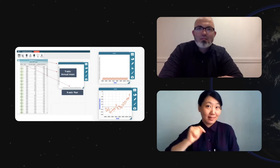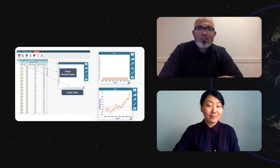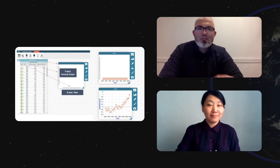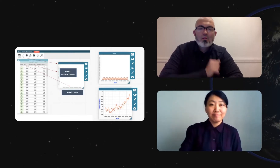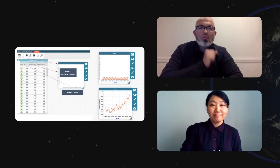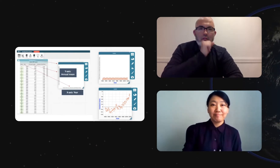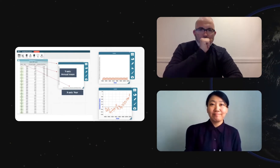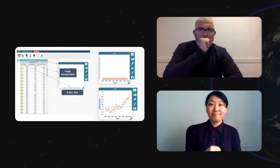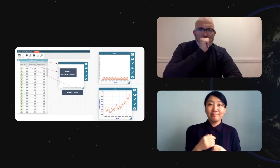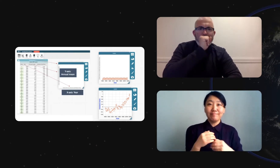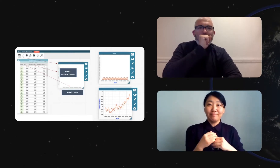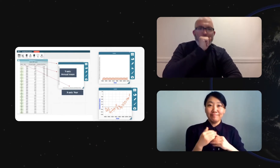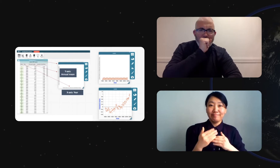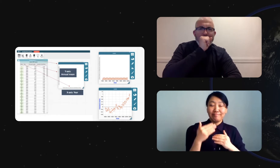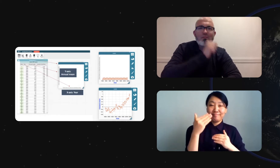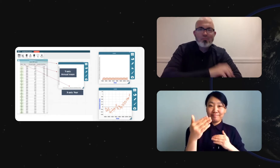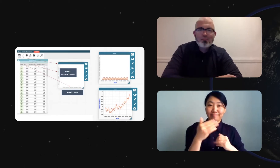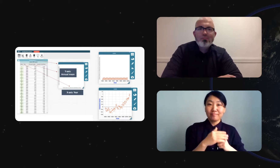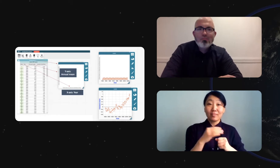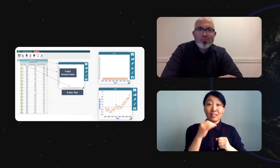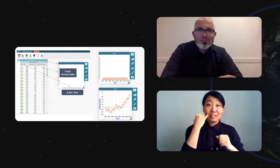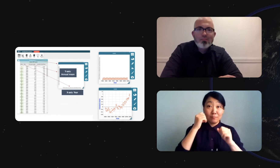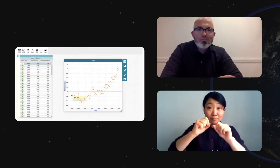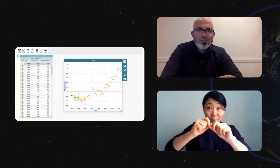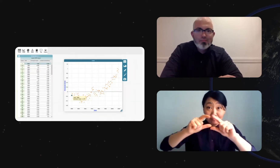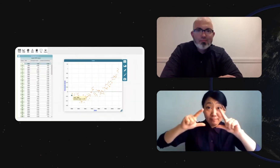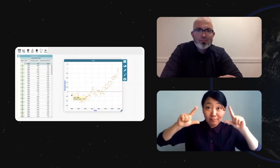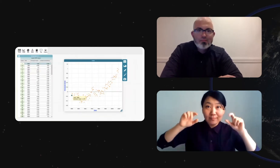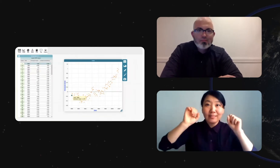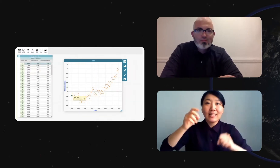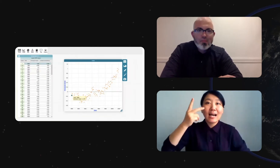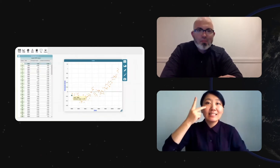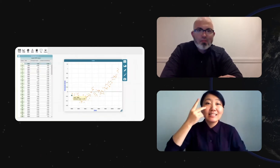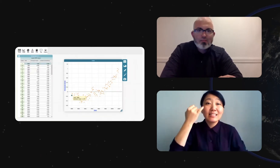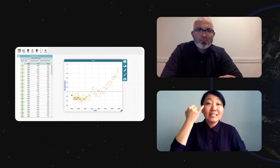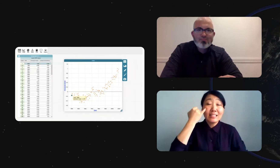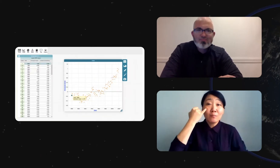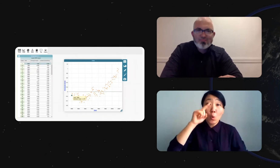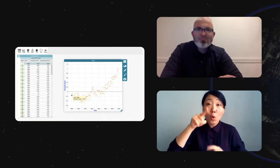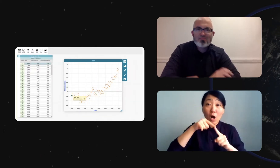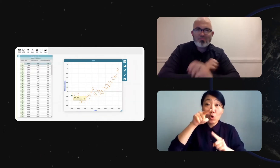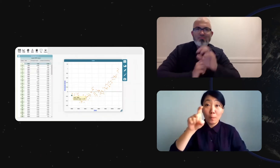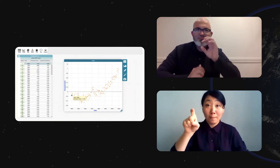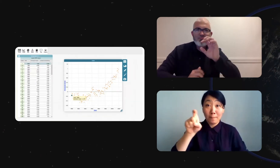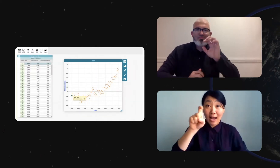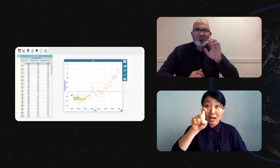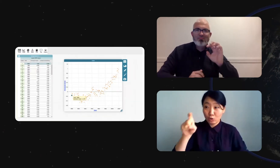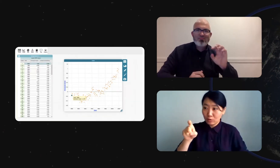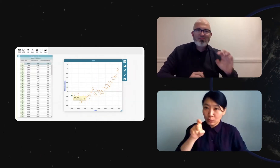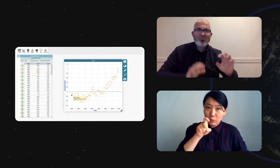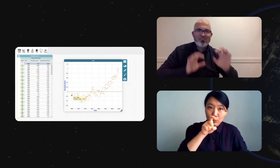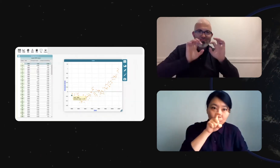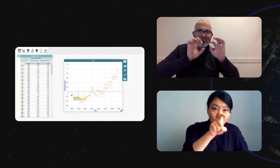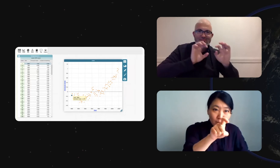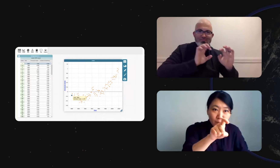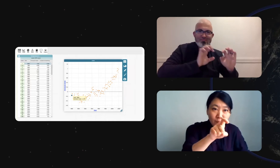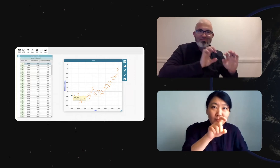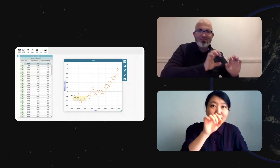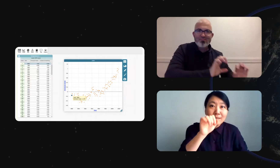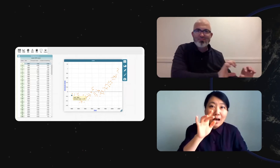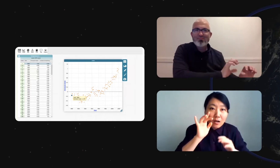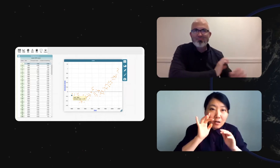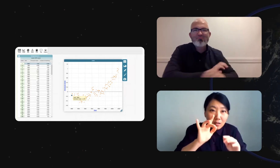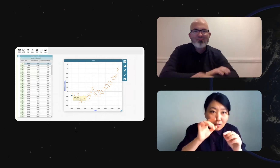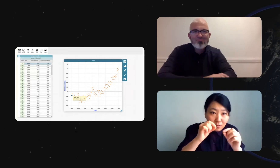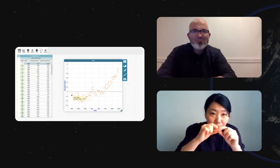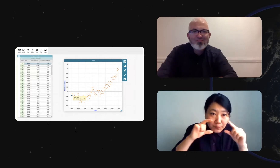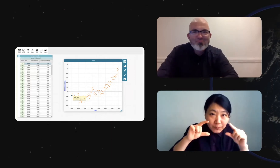So, if you zoom in on the scatter plot, there's the information you've taken in from the table